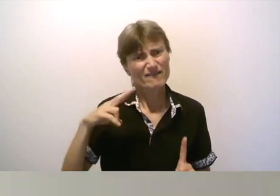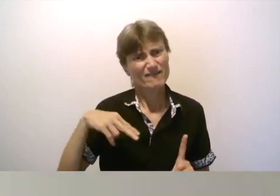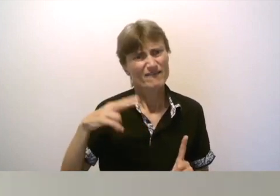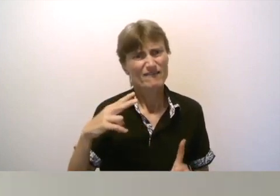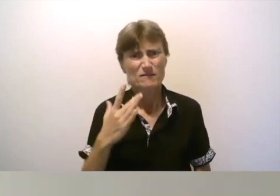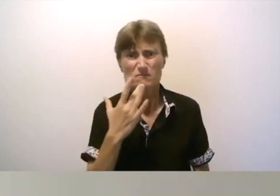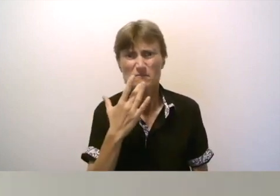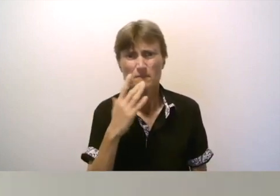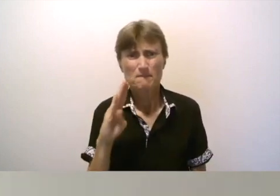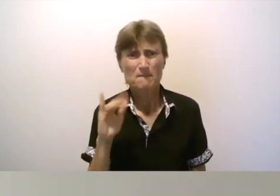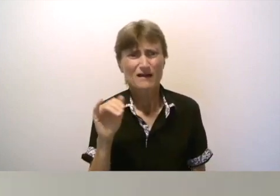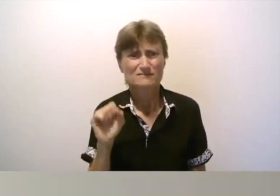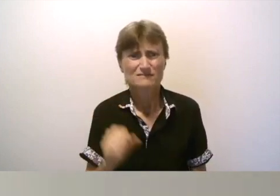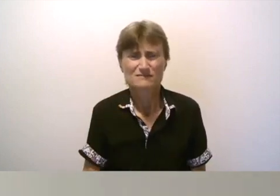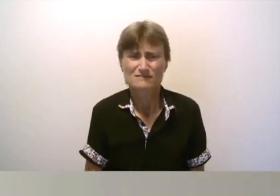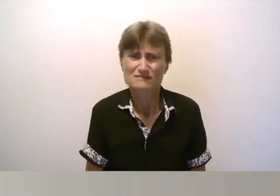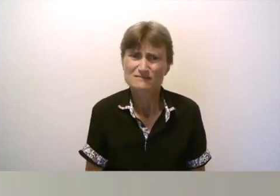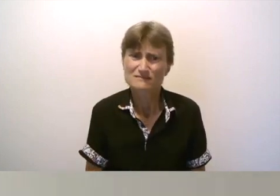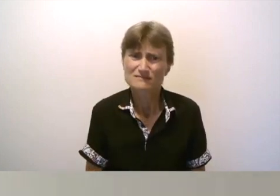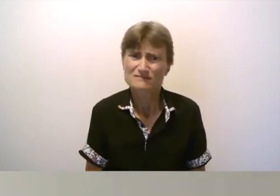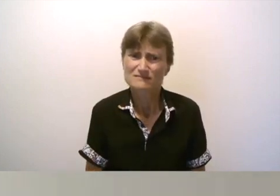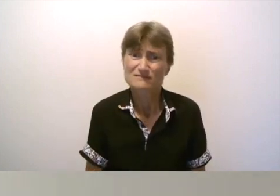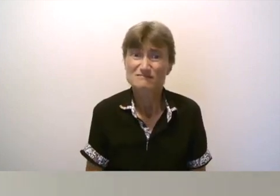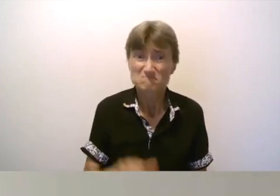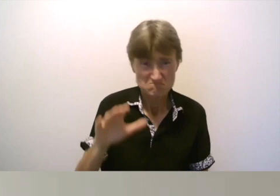because right now what we're seeing a lot of funding go towards is protecting